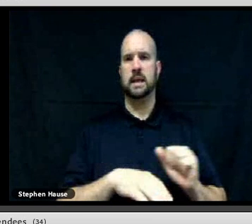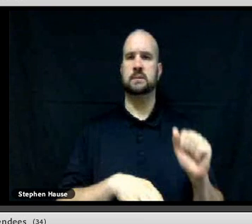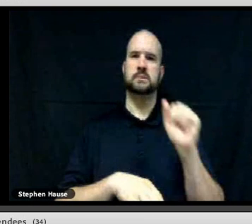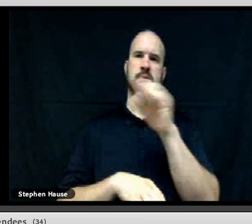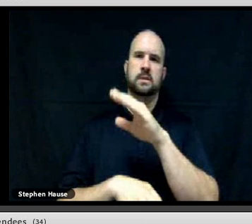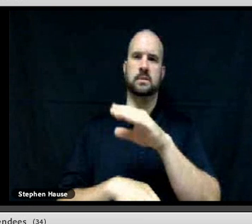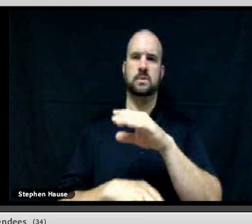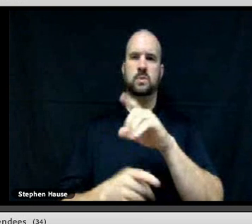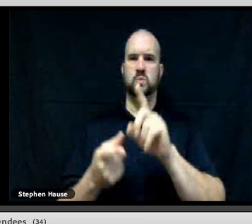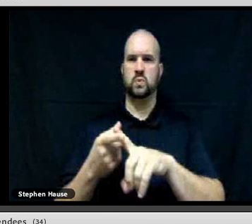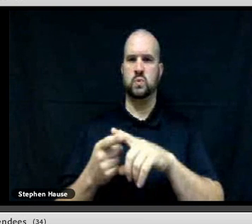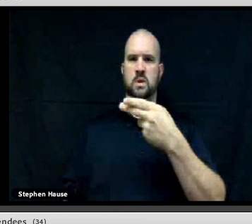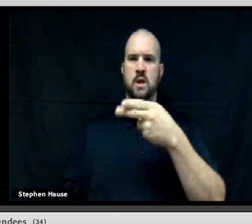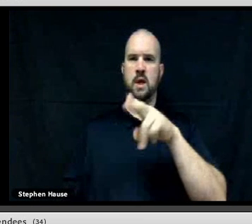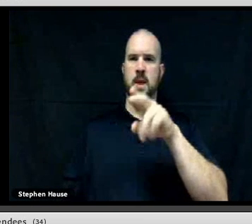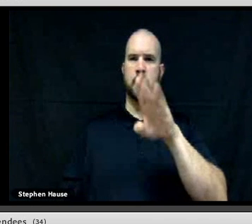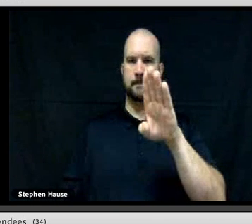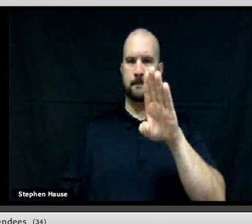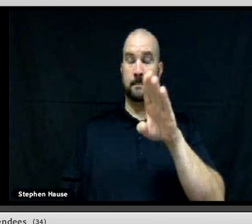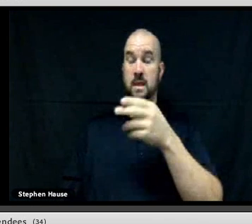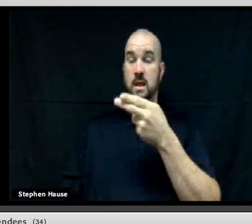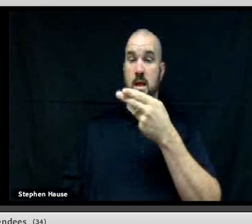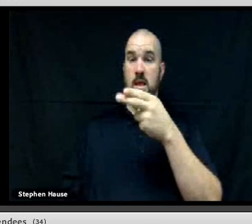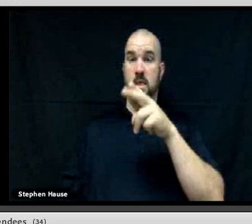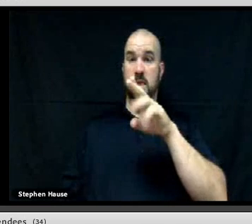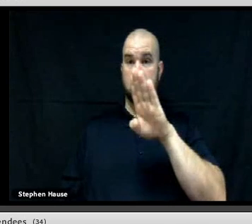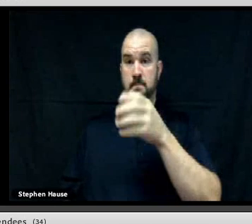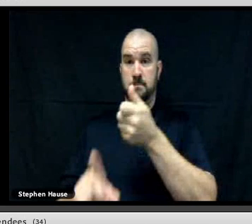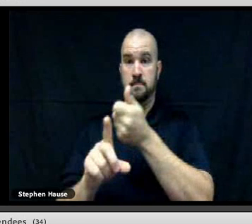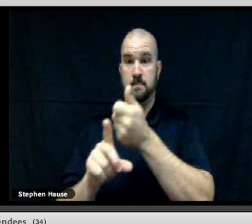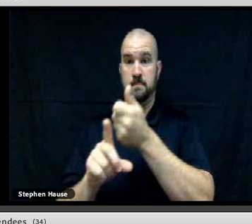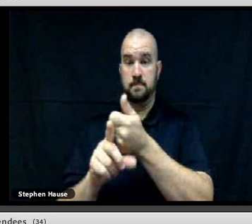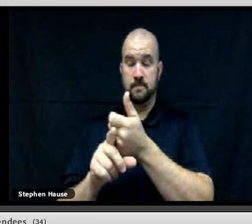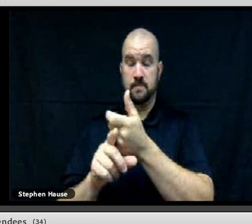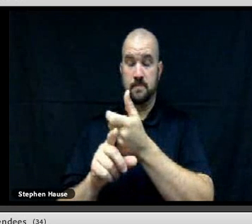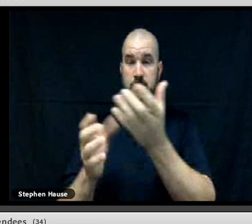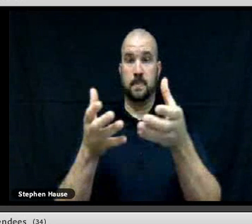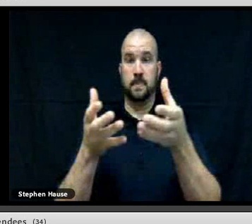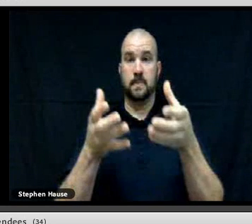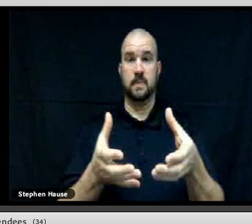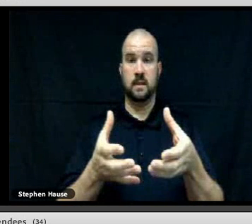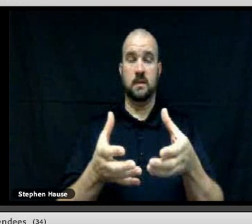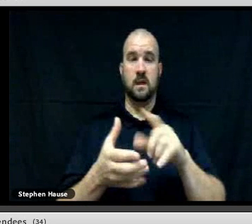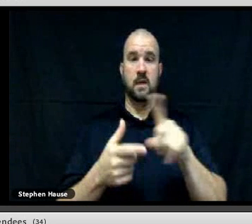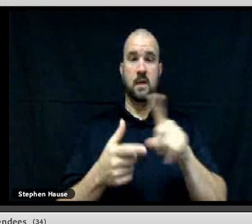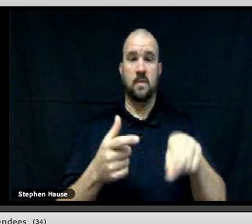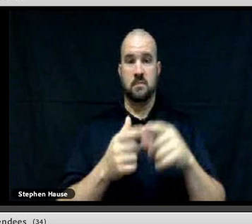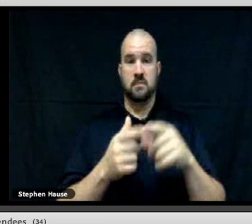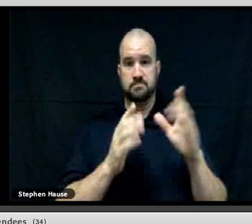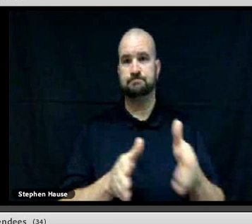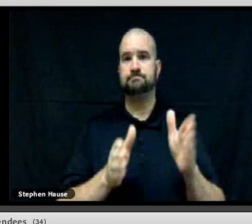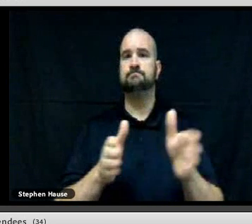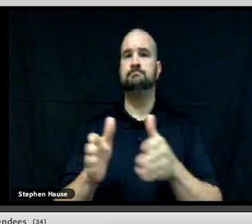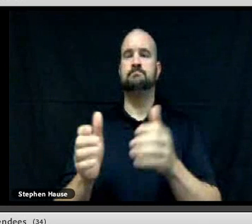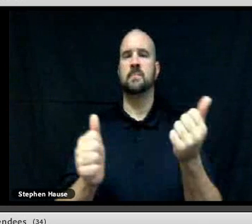And then the hub takes their content, um, and packages it along with, um, additional contributor content